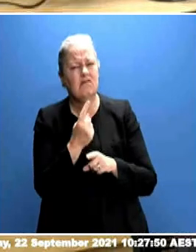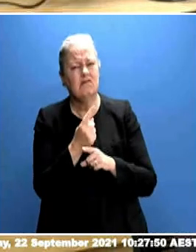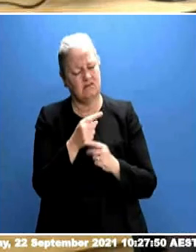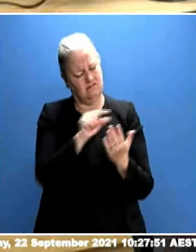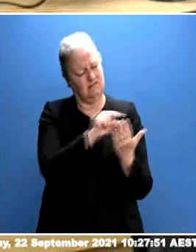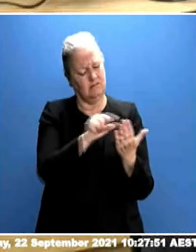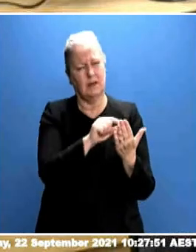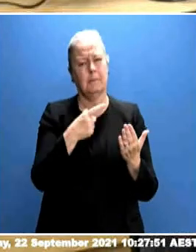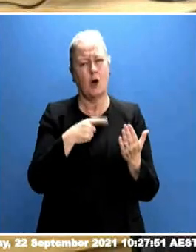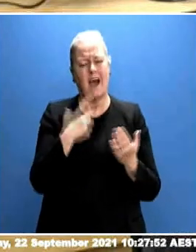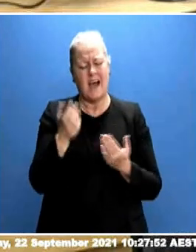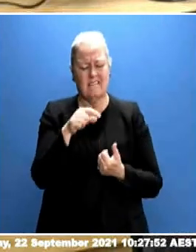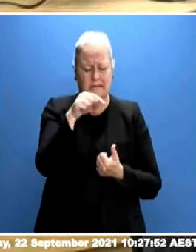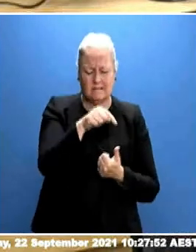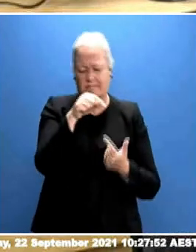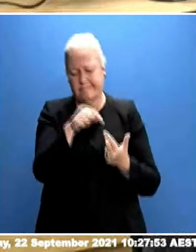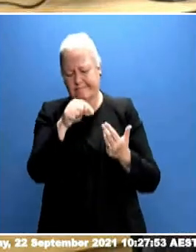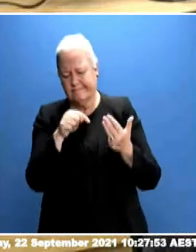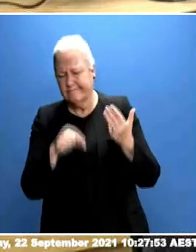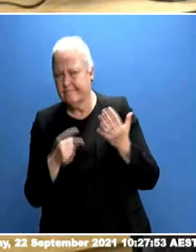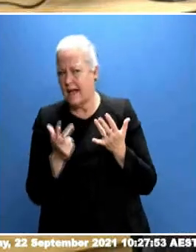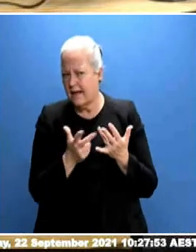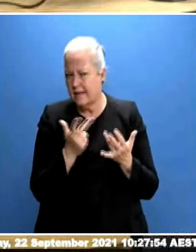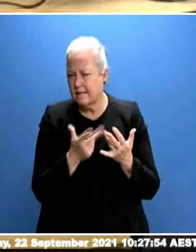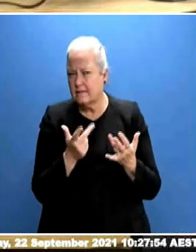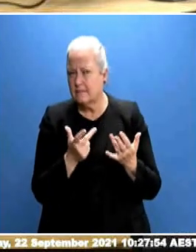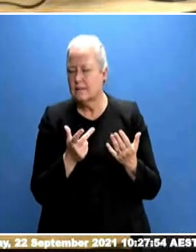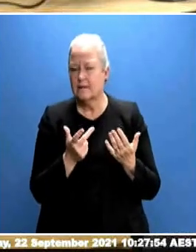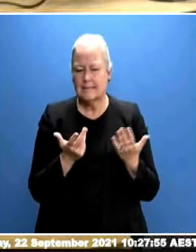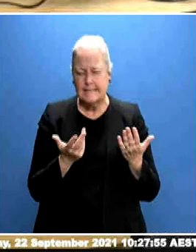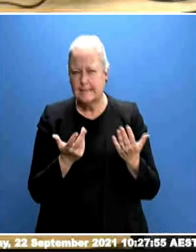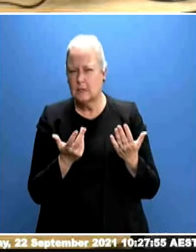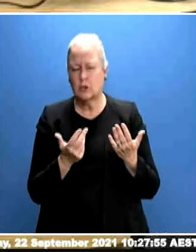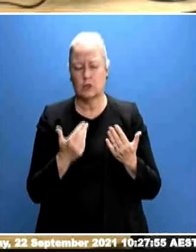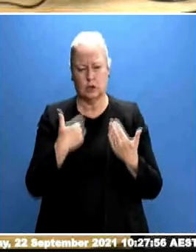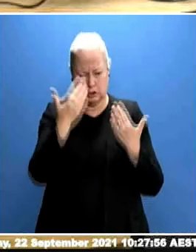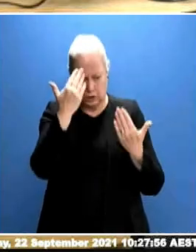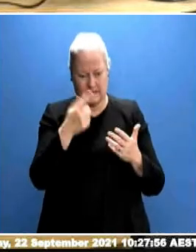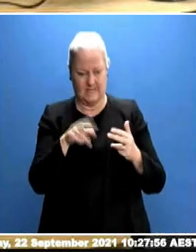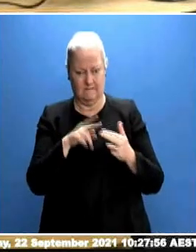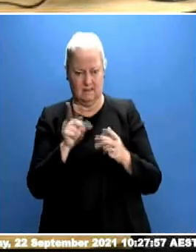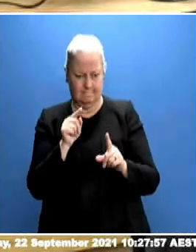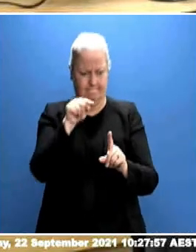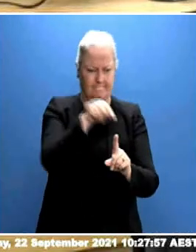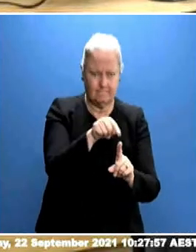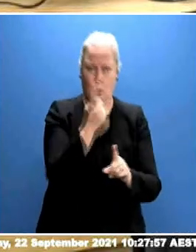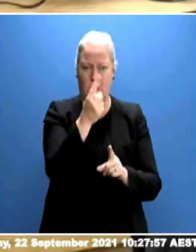because there were multiple symptoms that couldn't be solely attributed to one diagnosis?